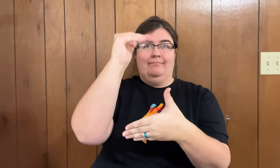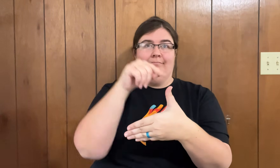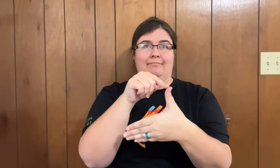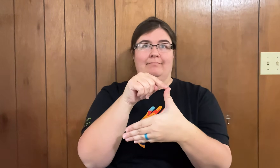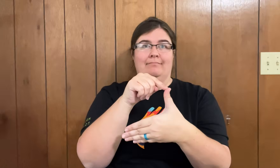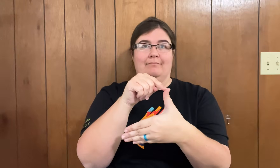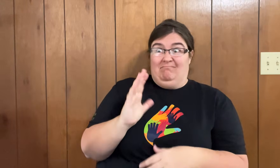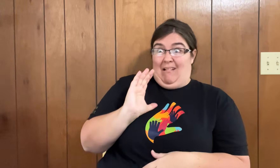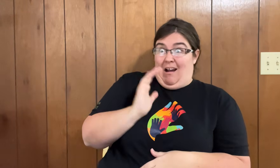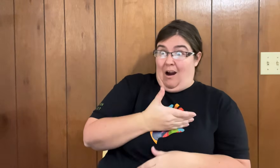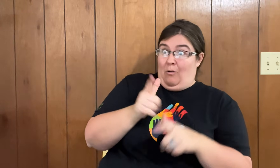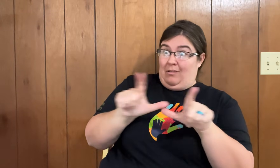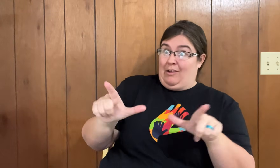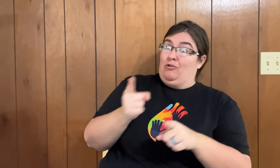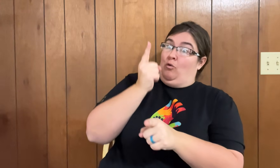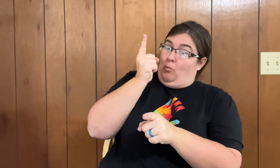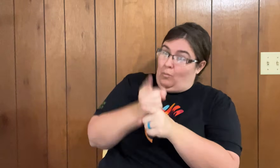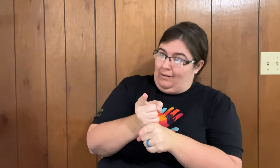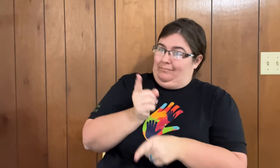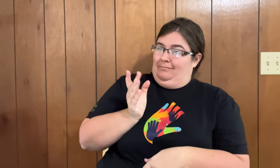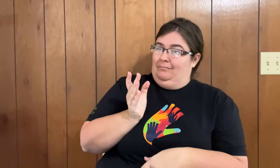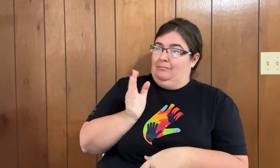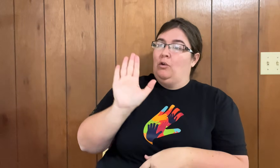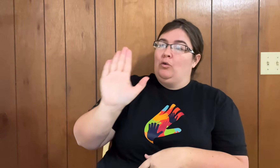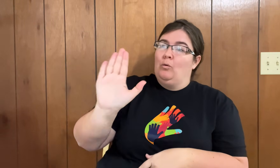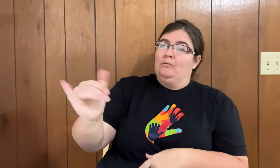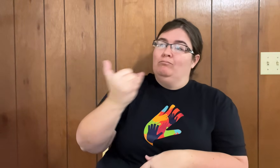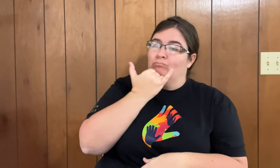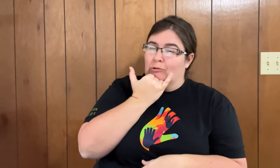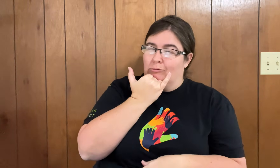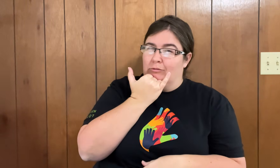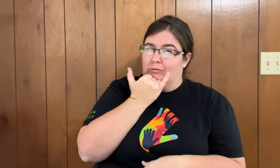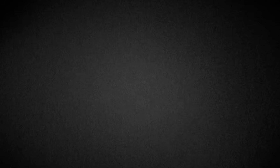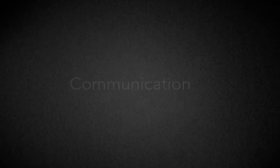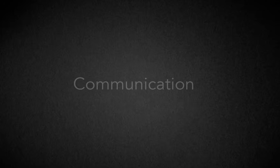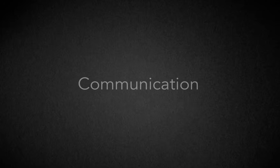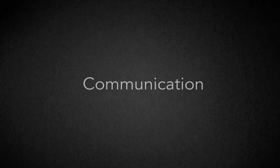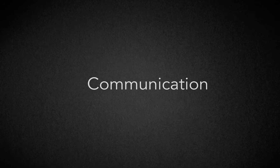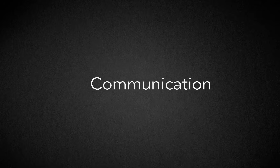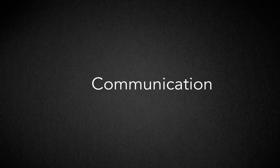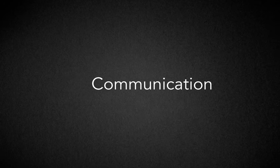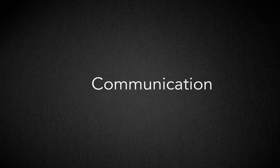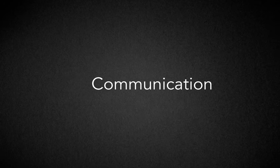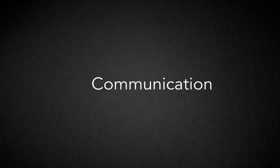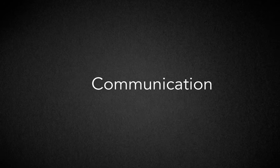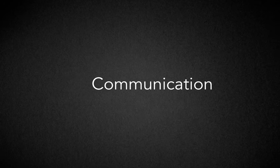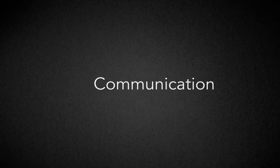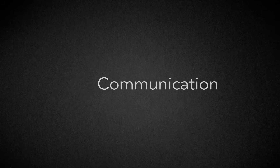language is elevated. "Our language is right, your language is wrong."